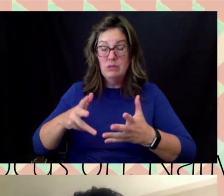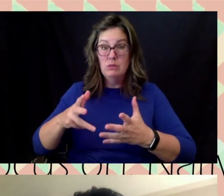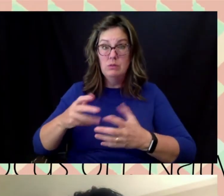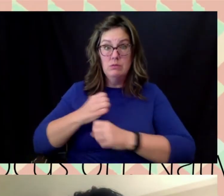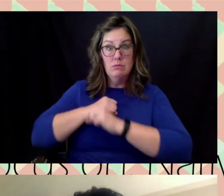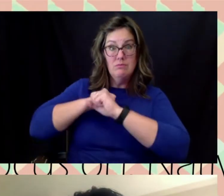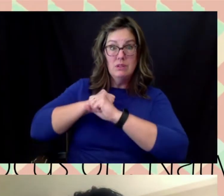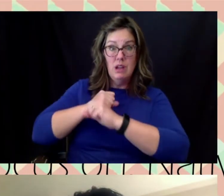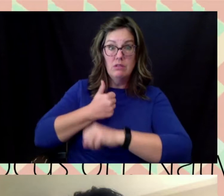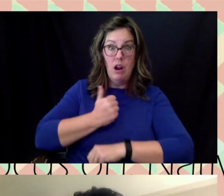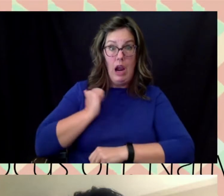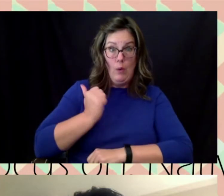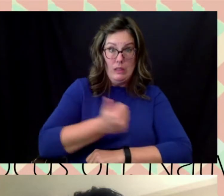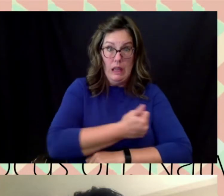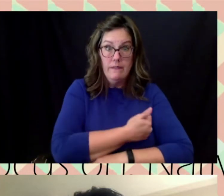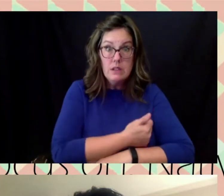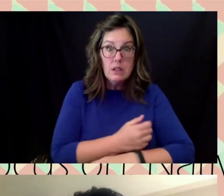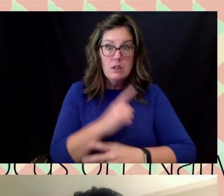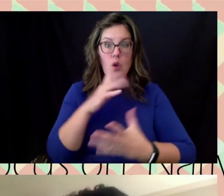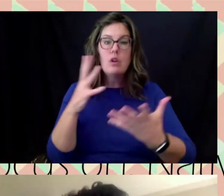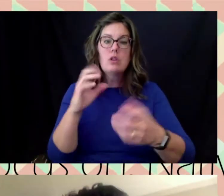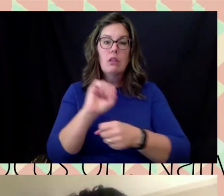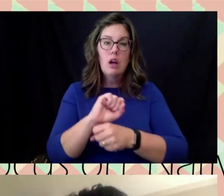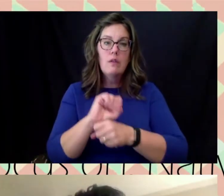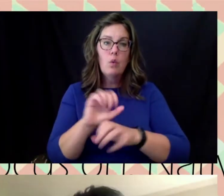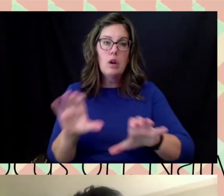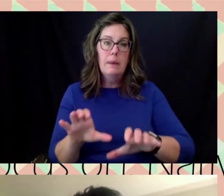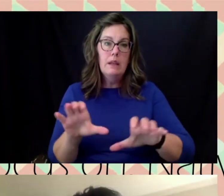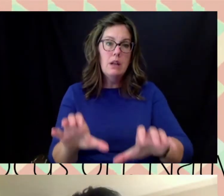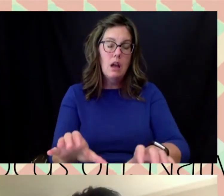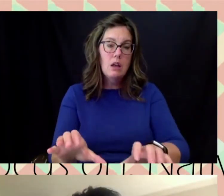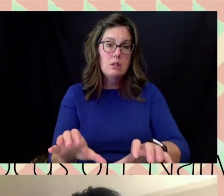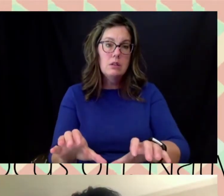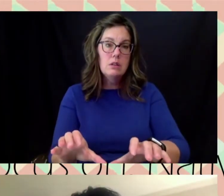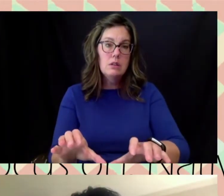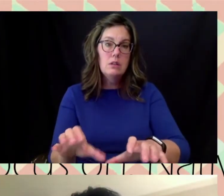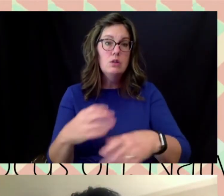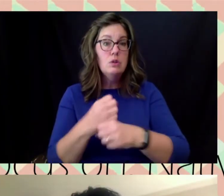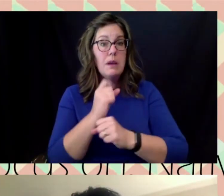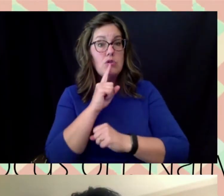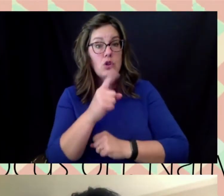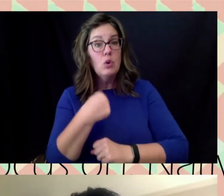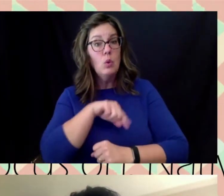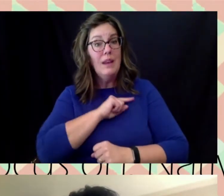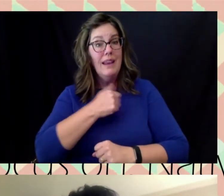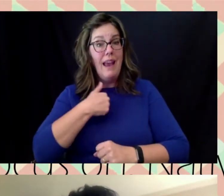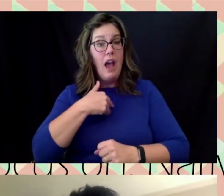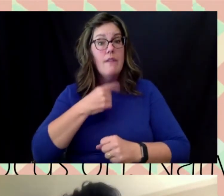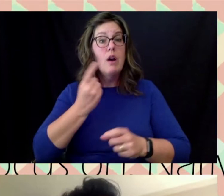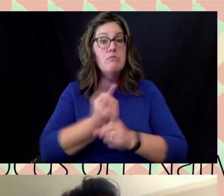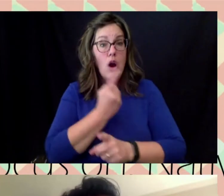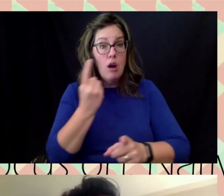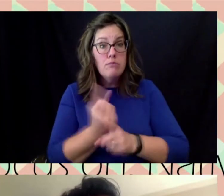a lot of work being done to to make sure that we have uh proper ample coverage of law enforcement